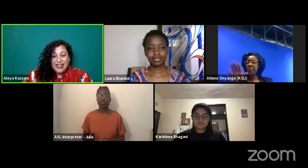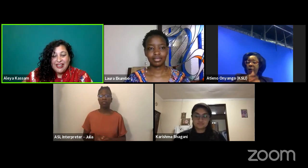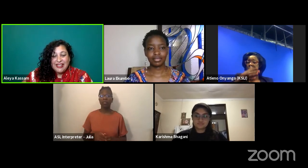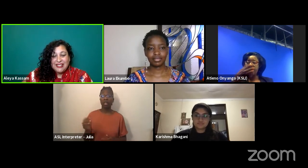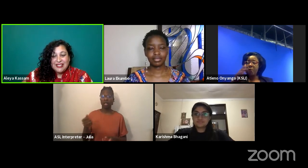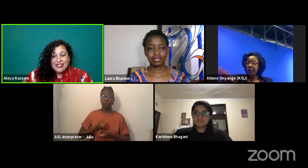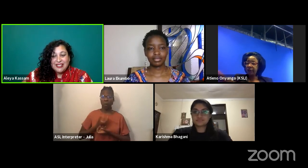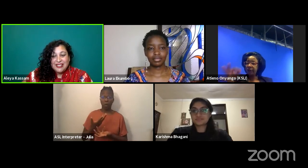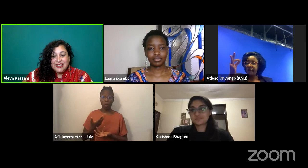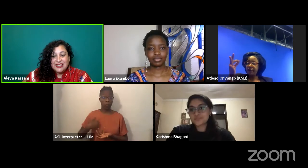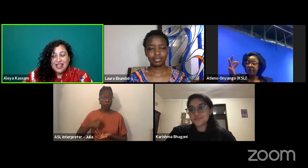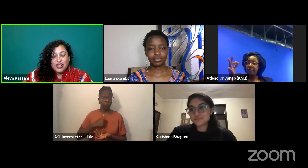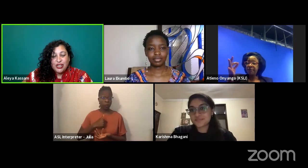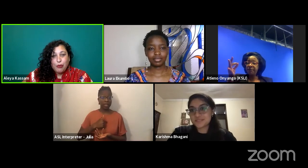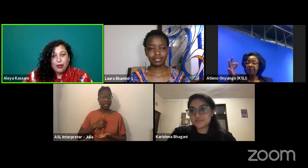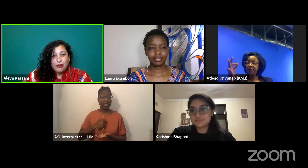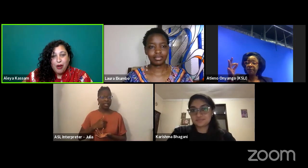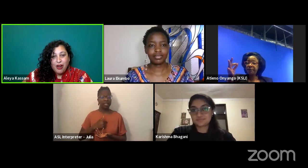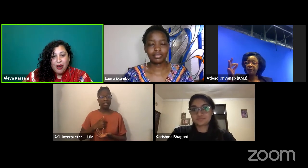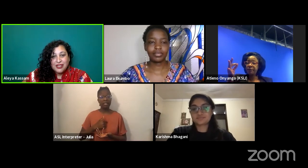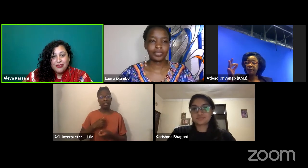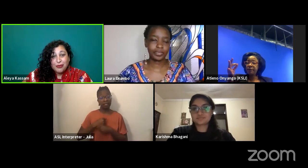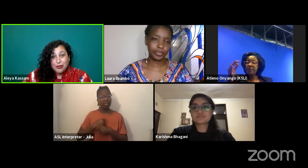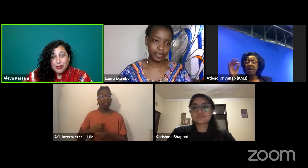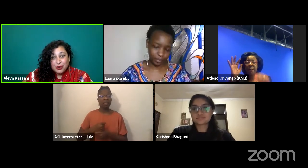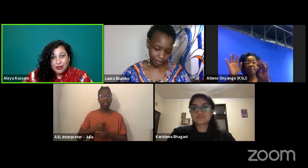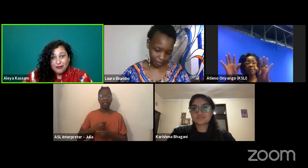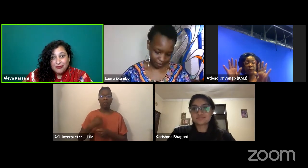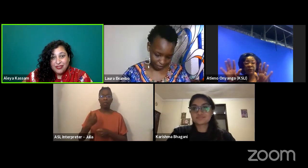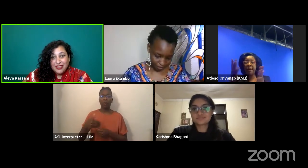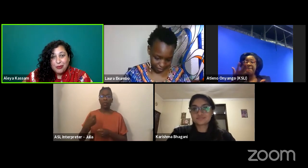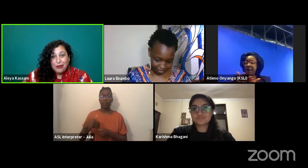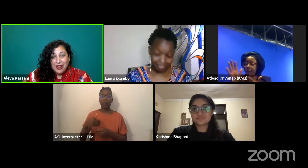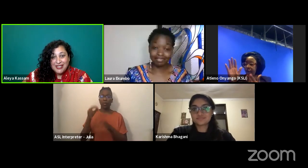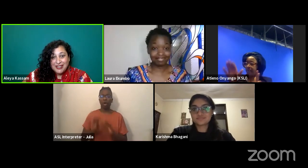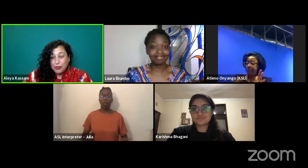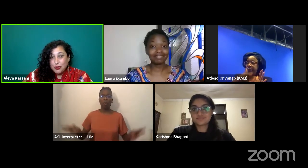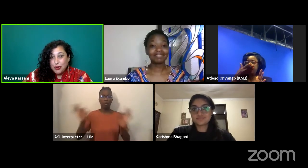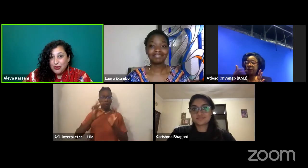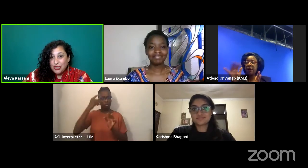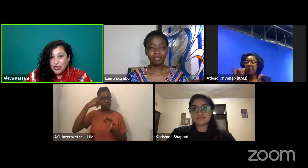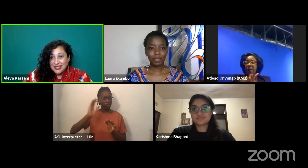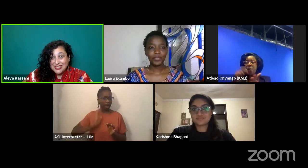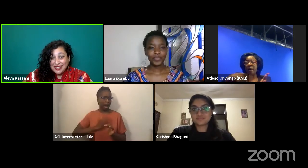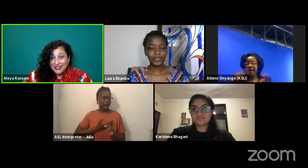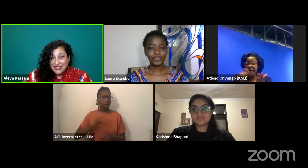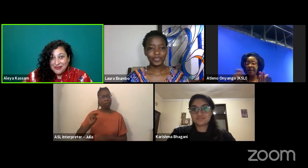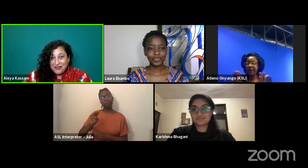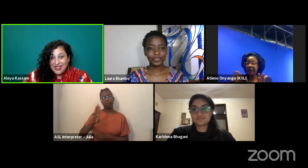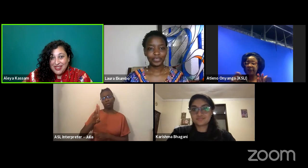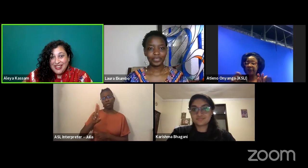is such an important part of the musical that we're writing, which we only just discovered